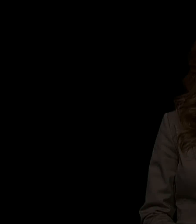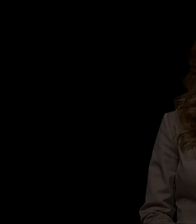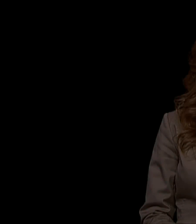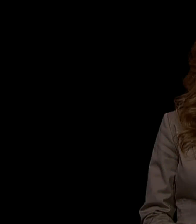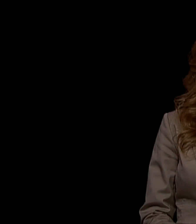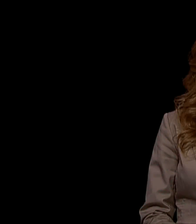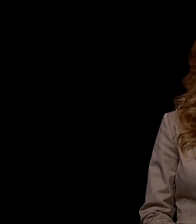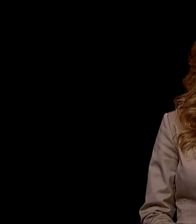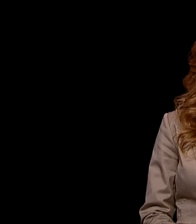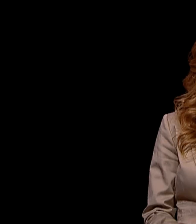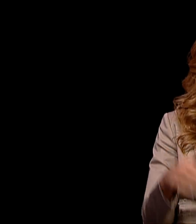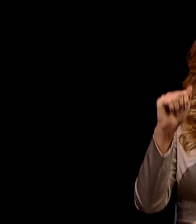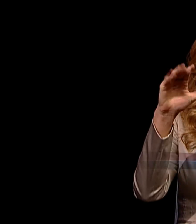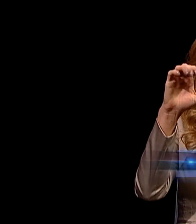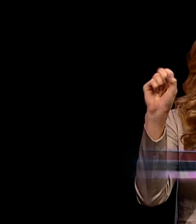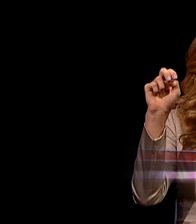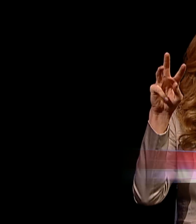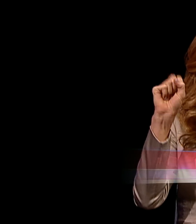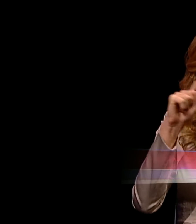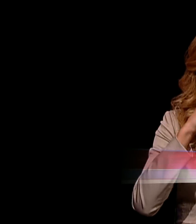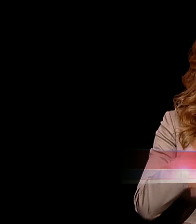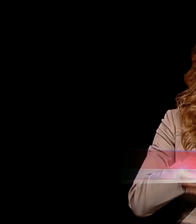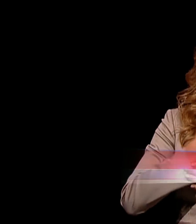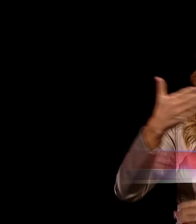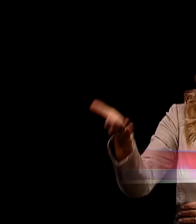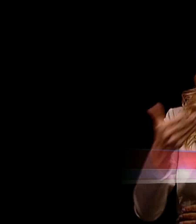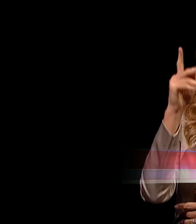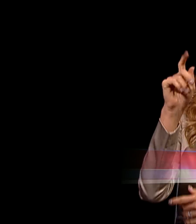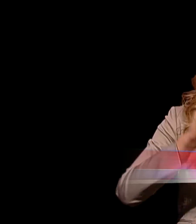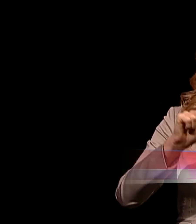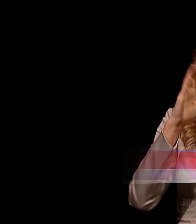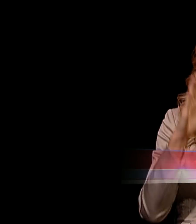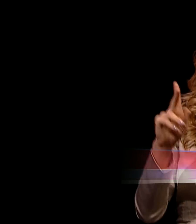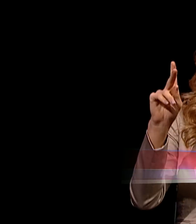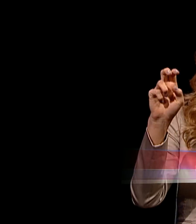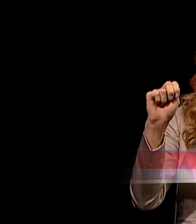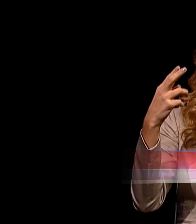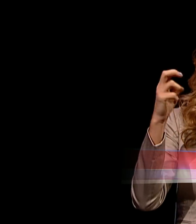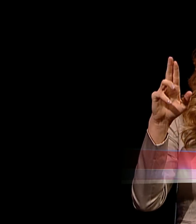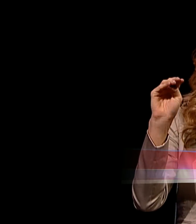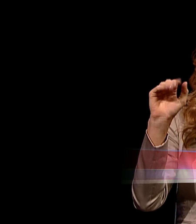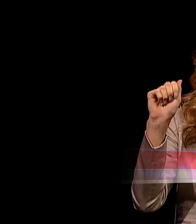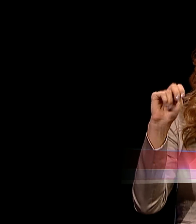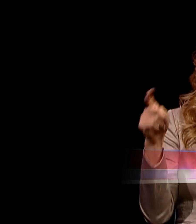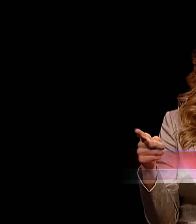Herman who has held many different positions in the